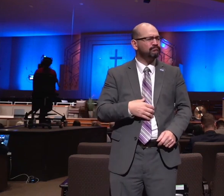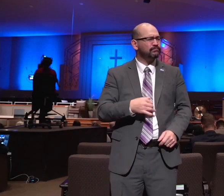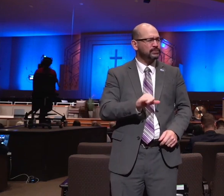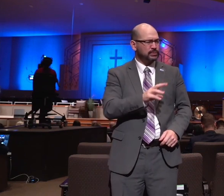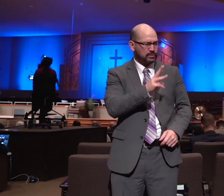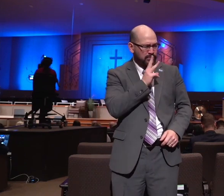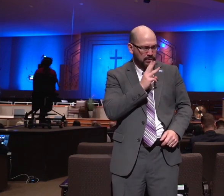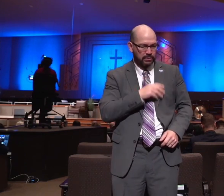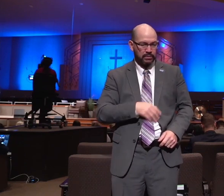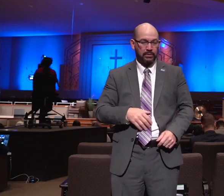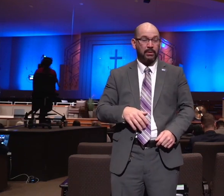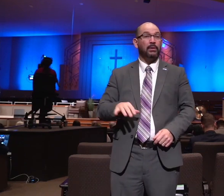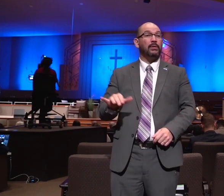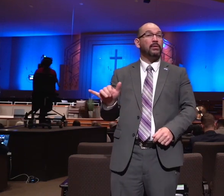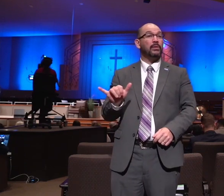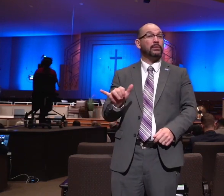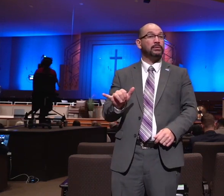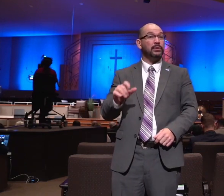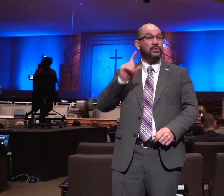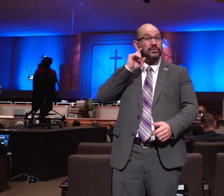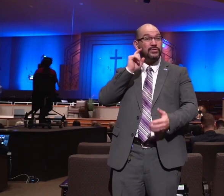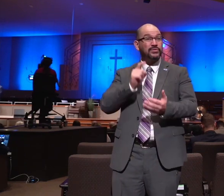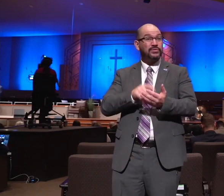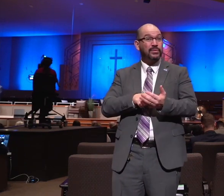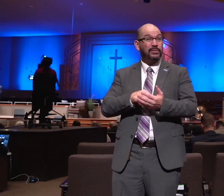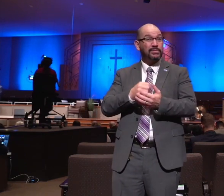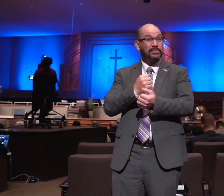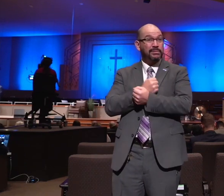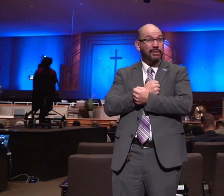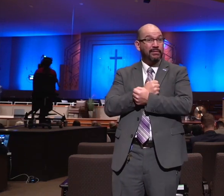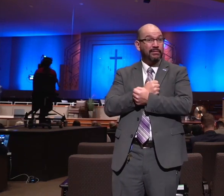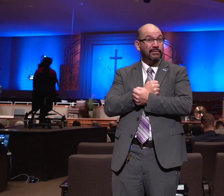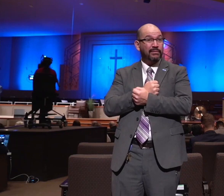three people